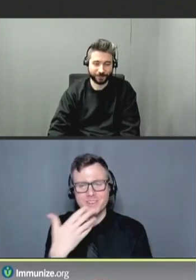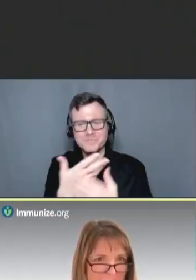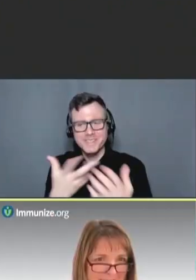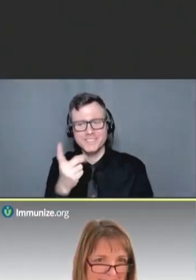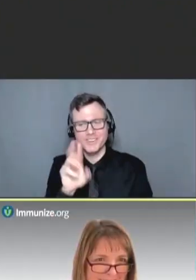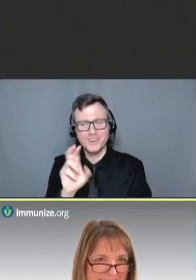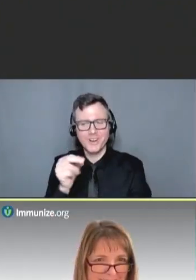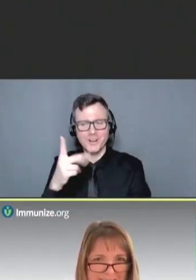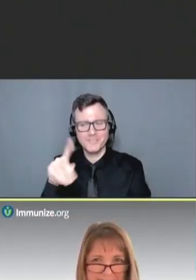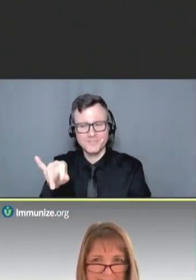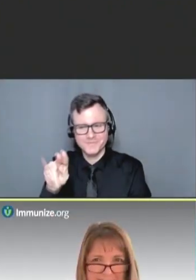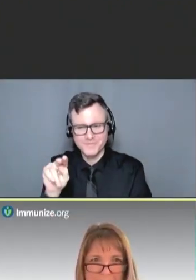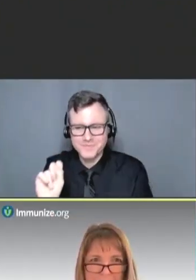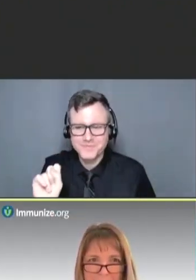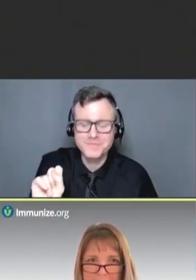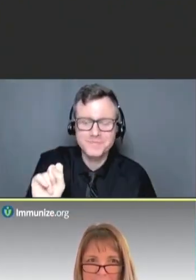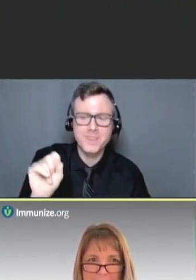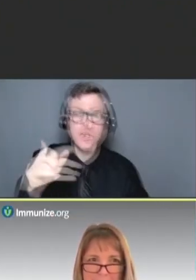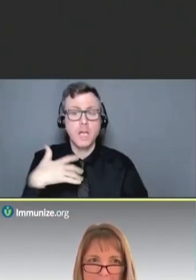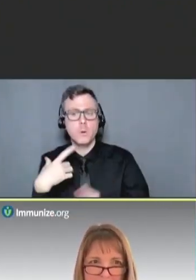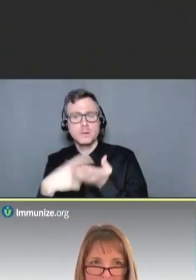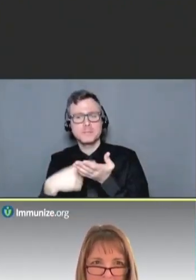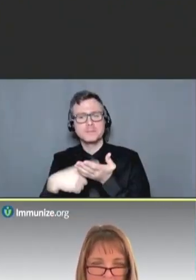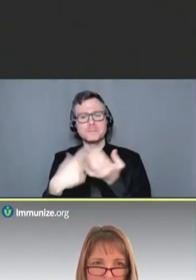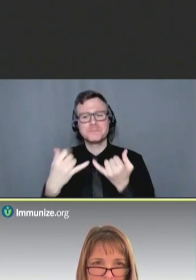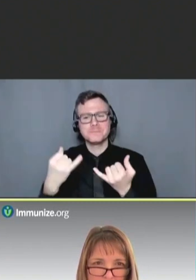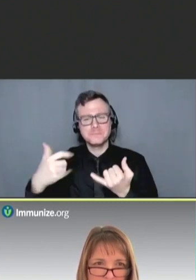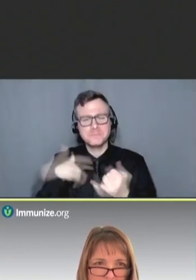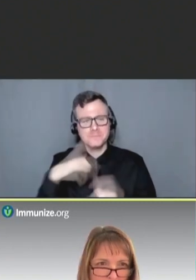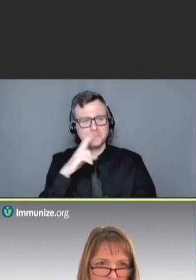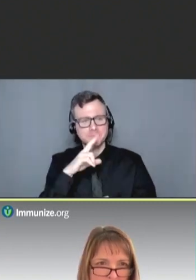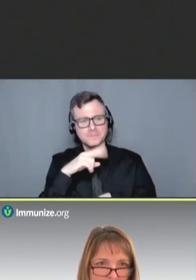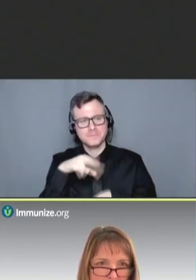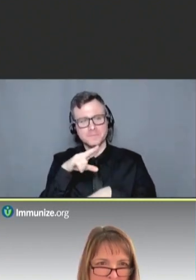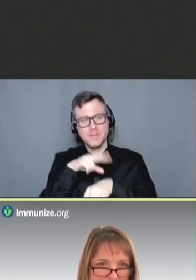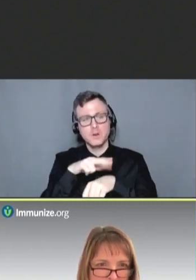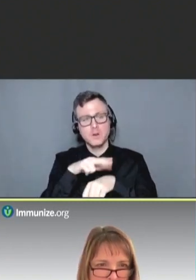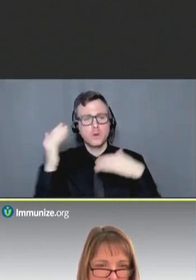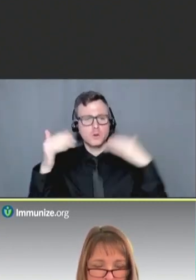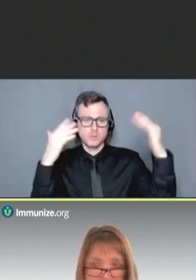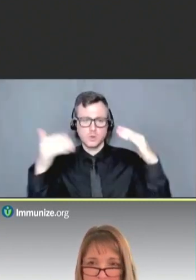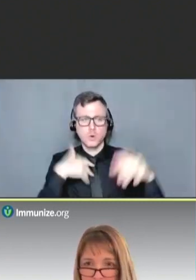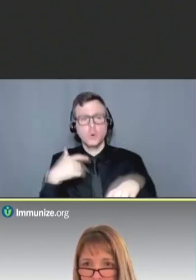So, I'll be talking today about the National Adult and Influenza Immunization Summit, which